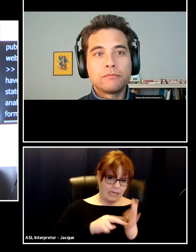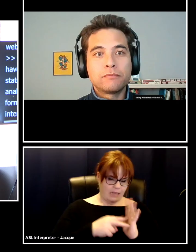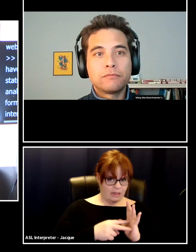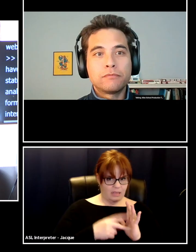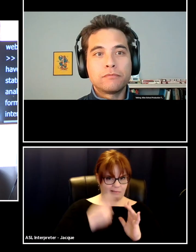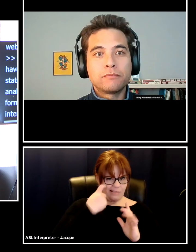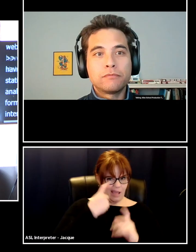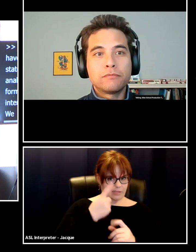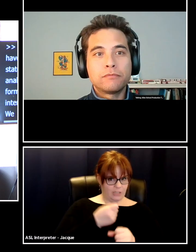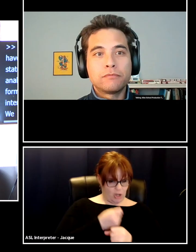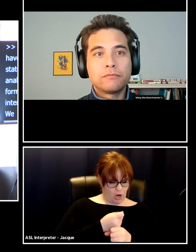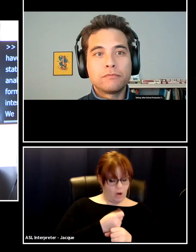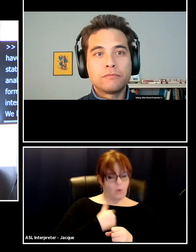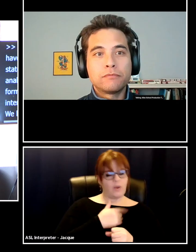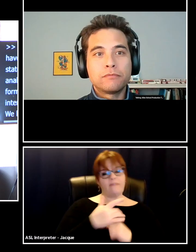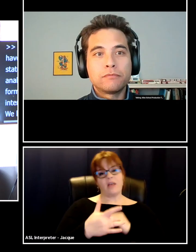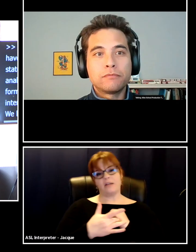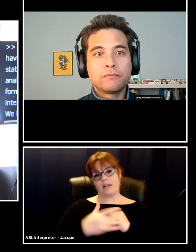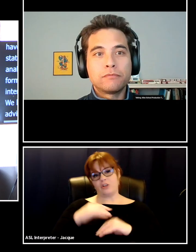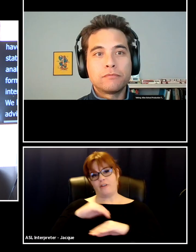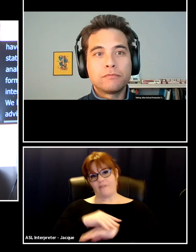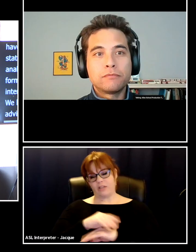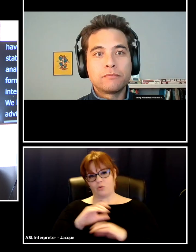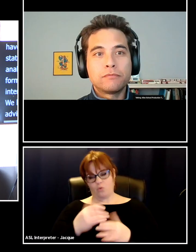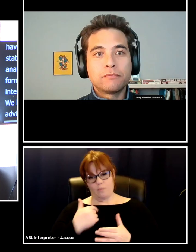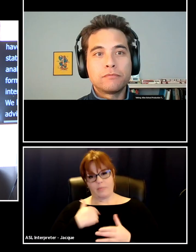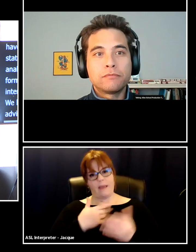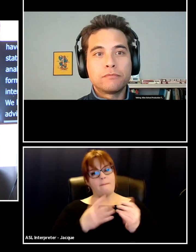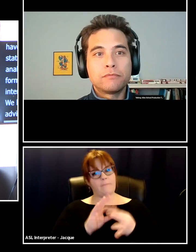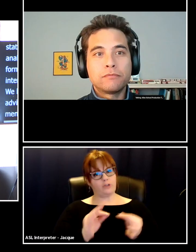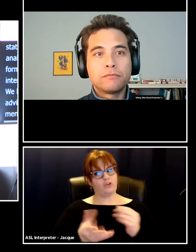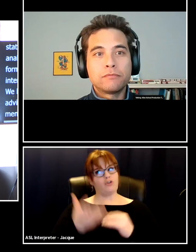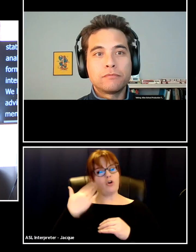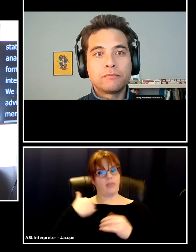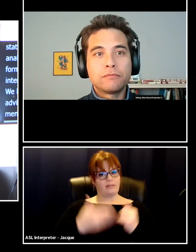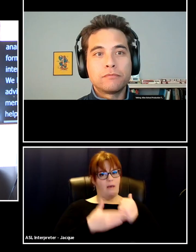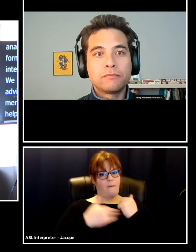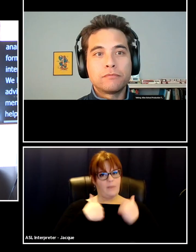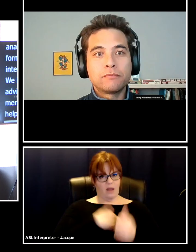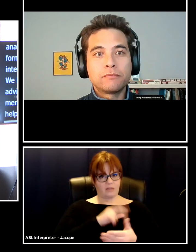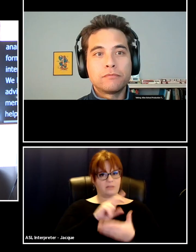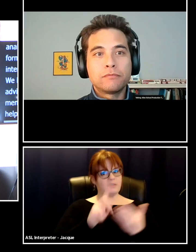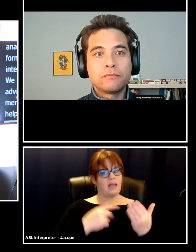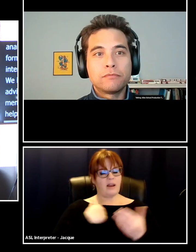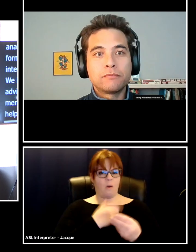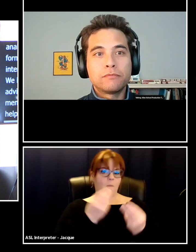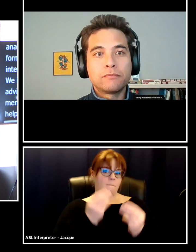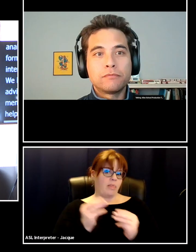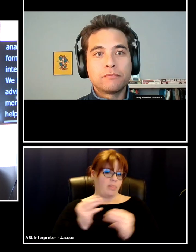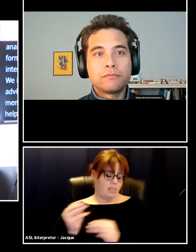technical advisory group that I mentioned earlier that is helping us uh design our methodology. Um